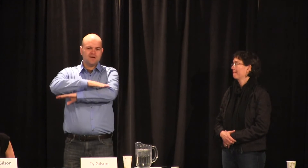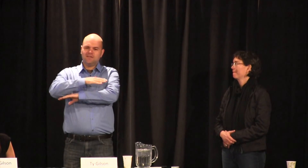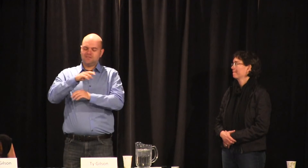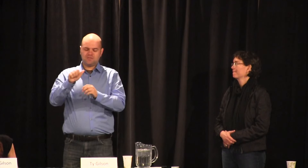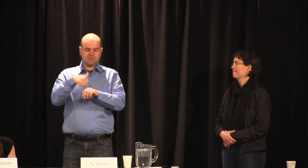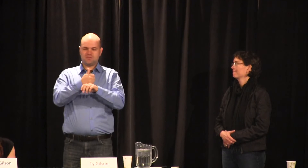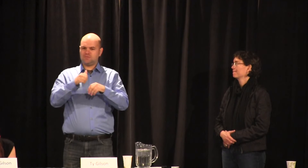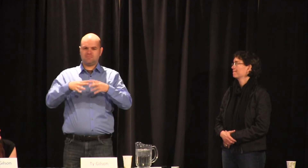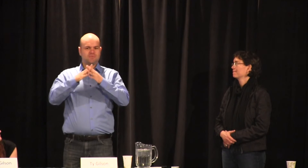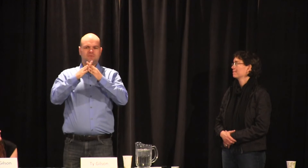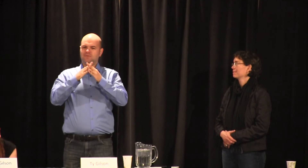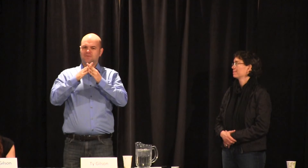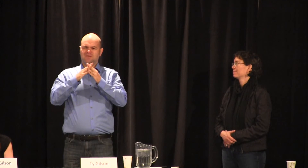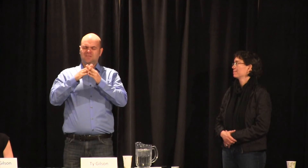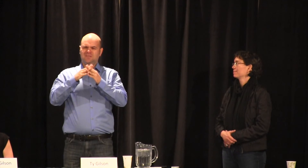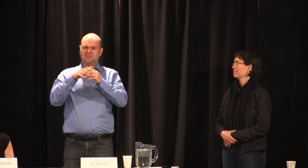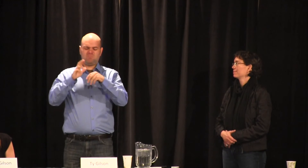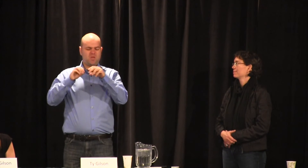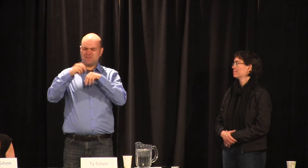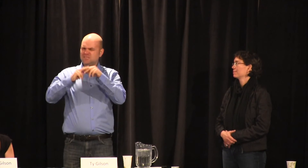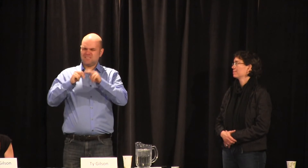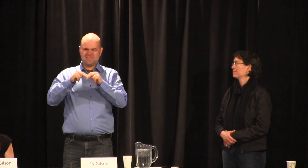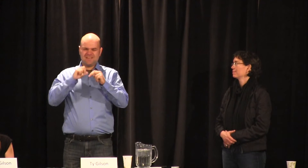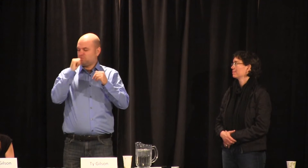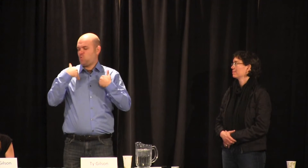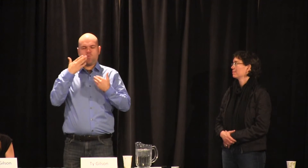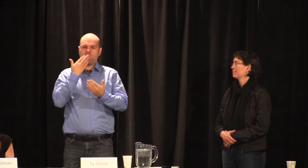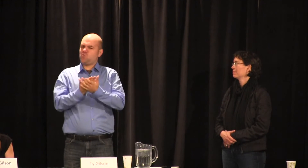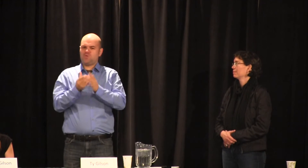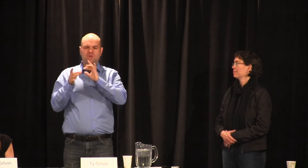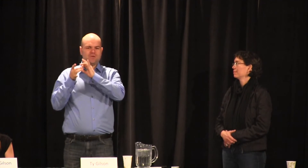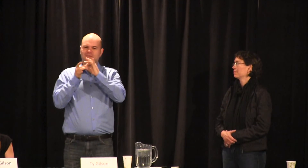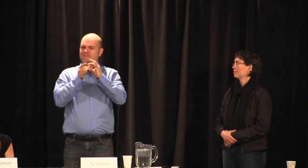So we tried to set it up like on the table and everything, and it just didn't work, and in the building,